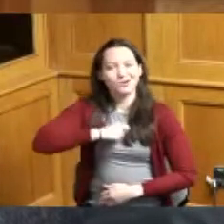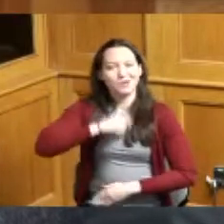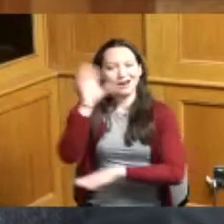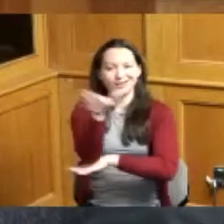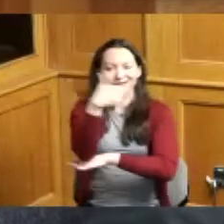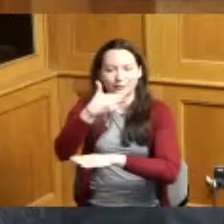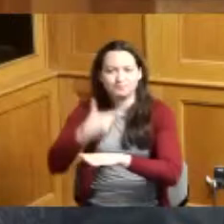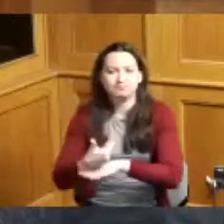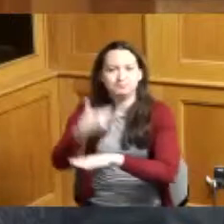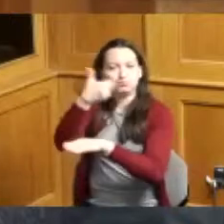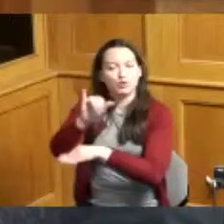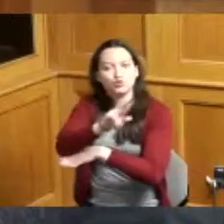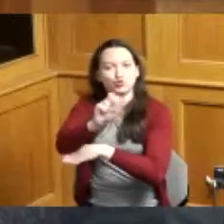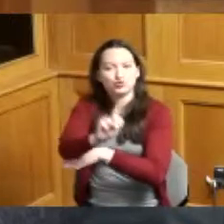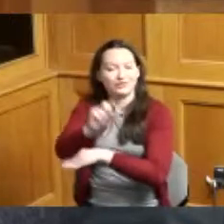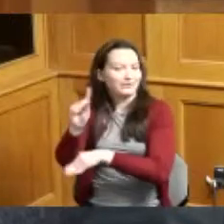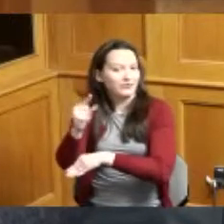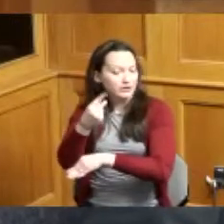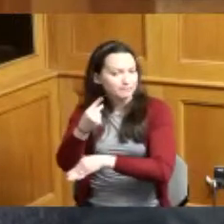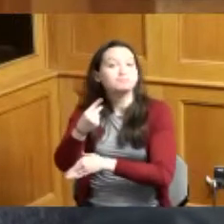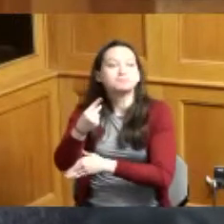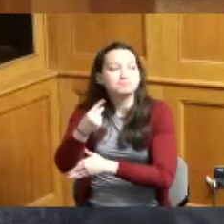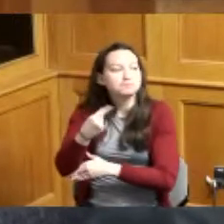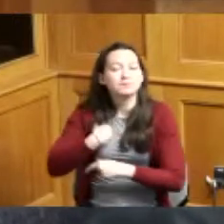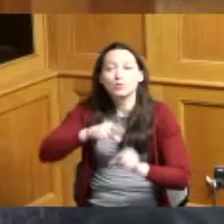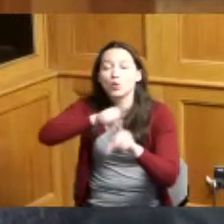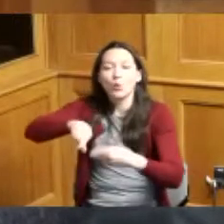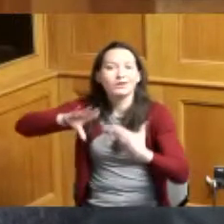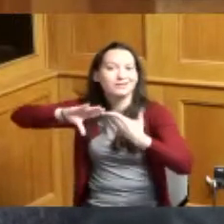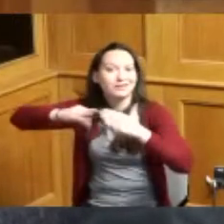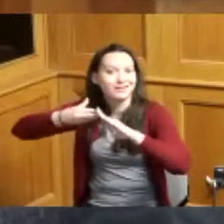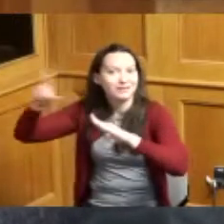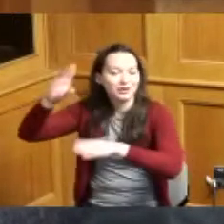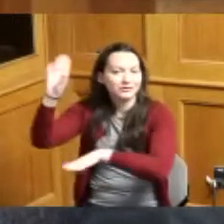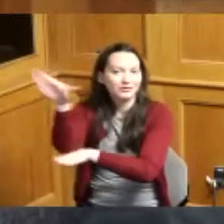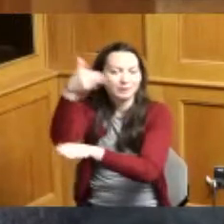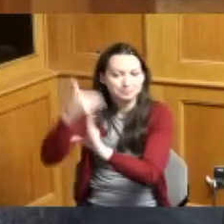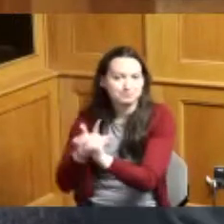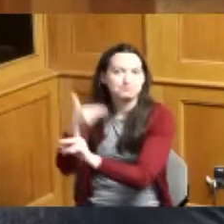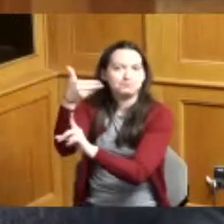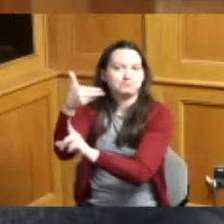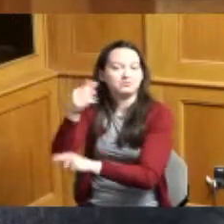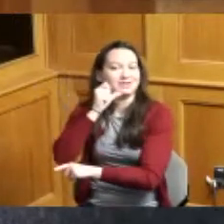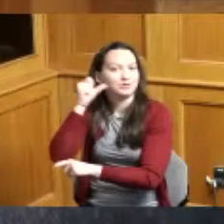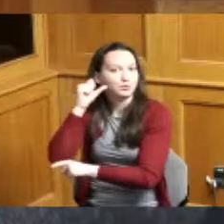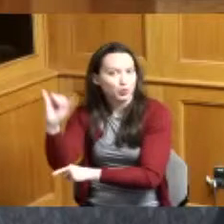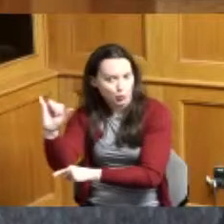the first of June um I was ran over to the city their flight went up to uh yesterday as well but